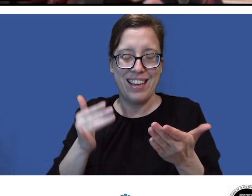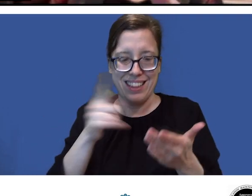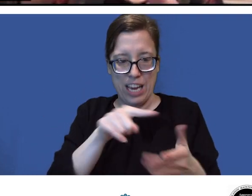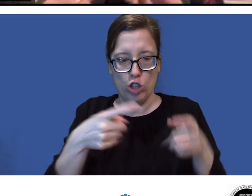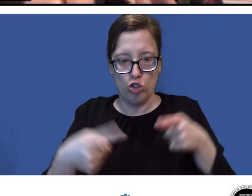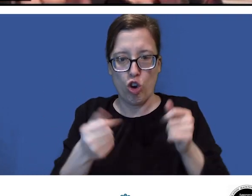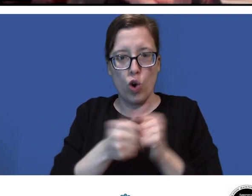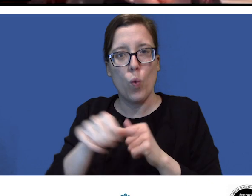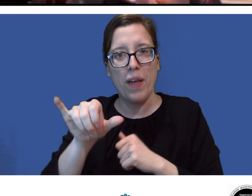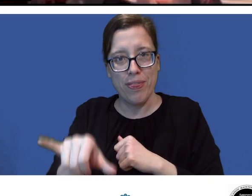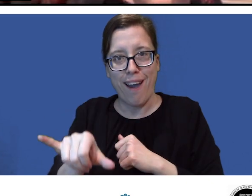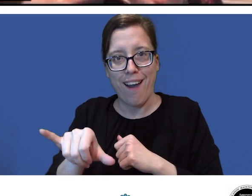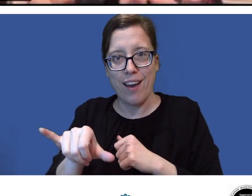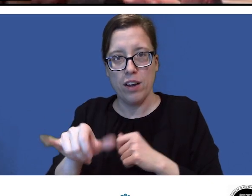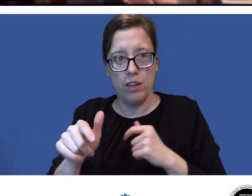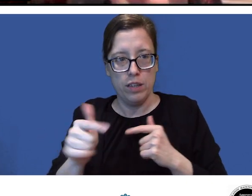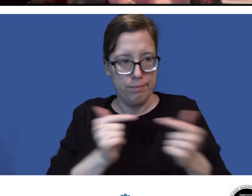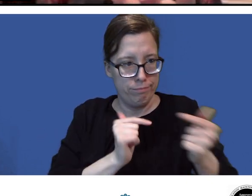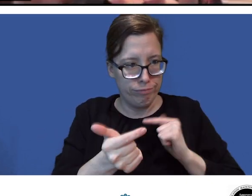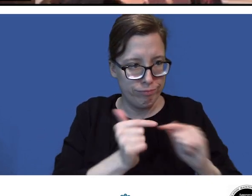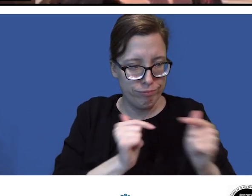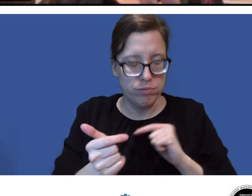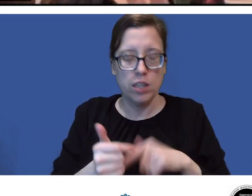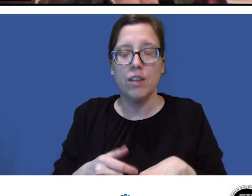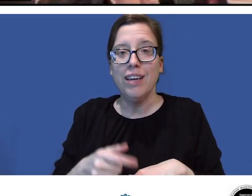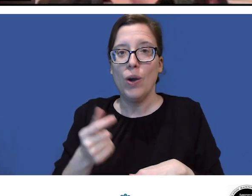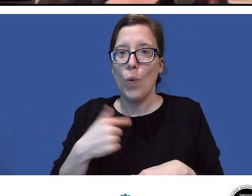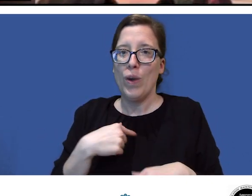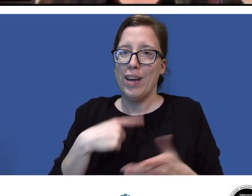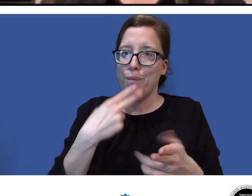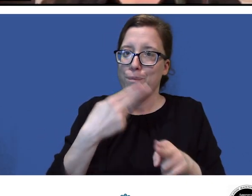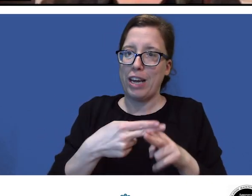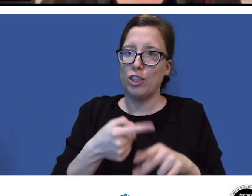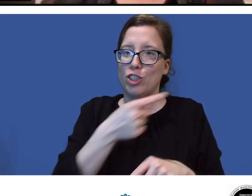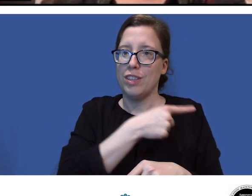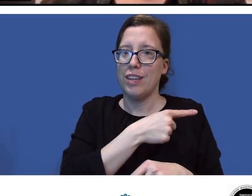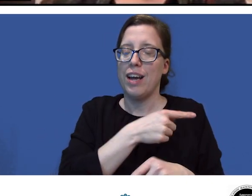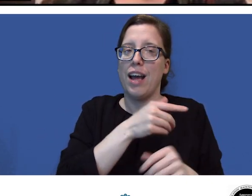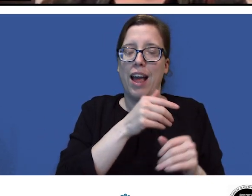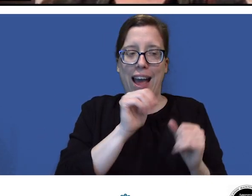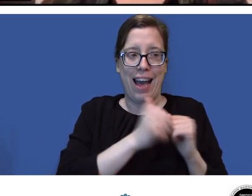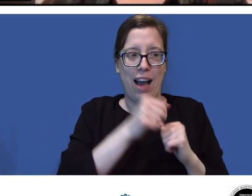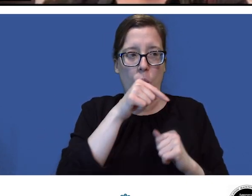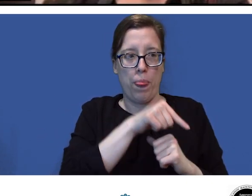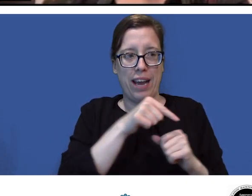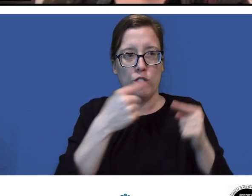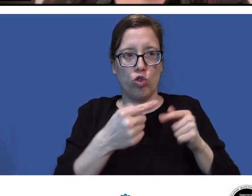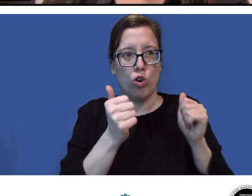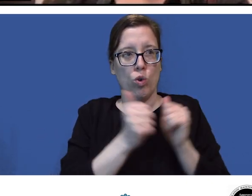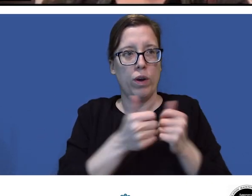knowing how to interact with the environment, with people in it, and how to communicate with it. There you go. That's what they demonstrate